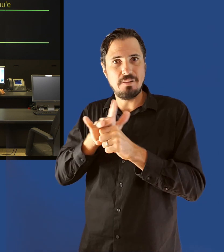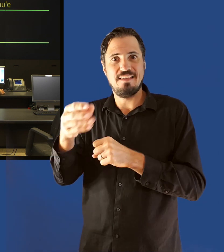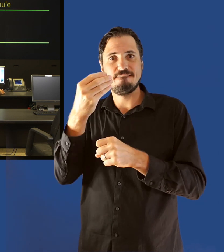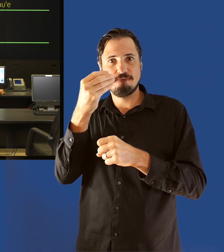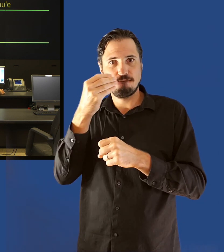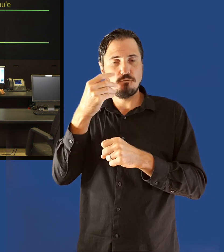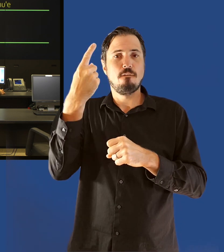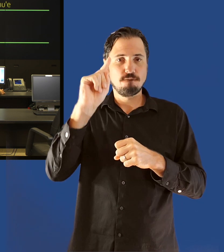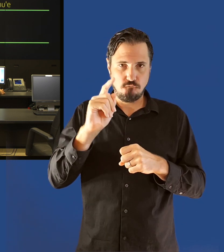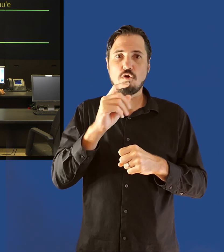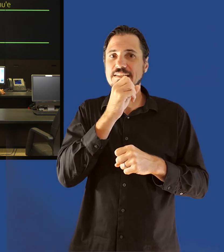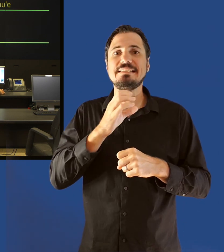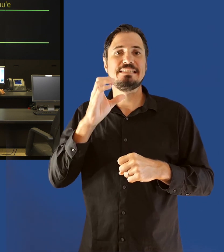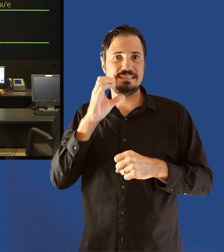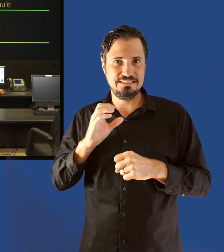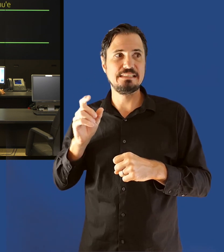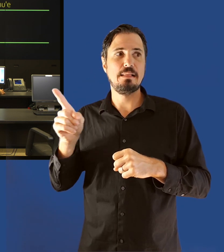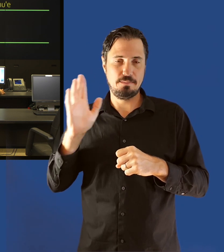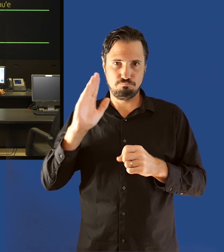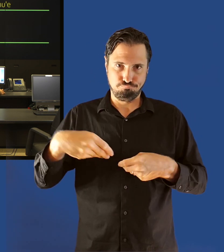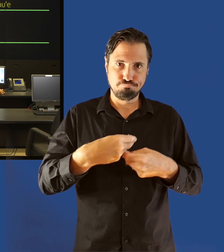congregate meals or Adult Day Care services.